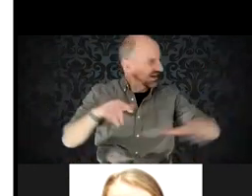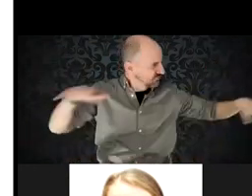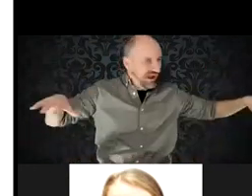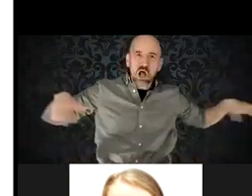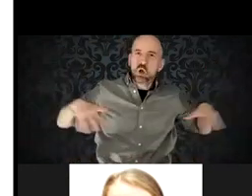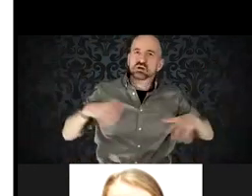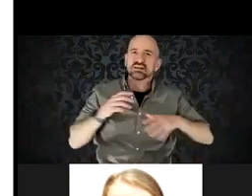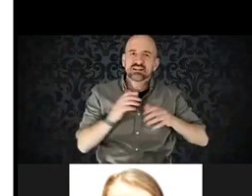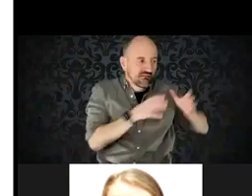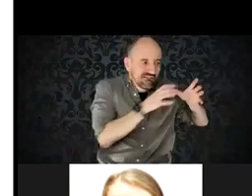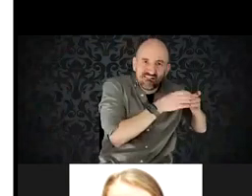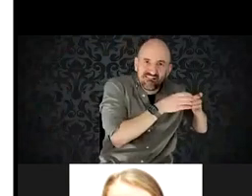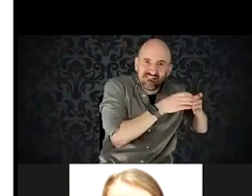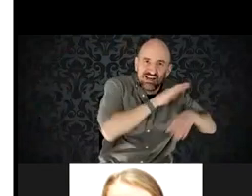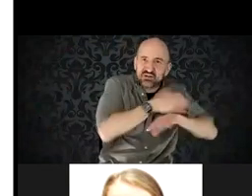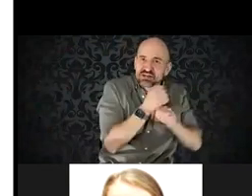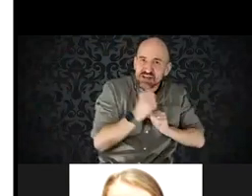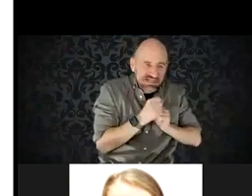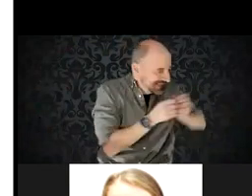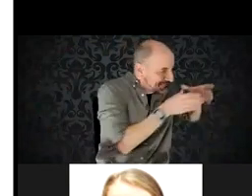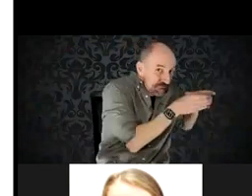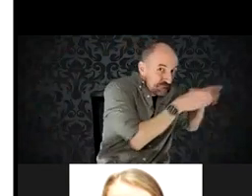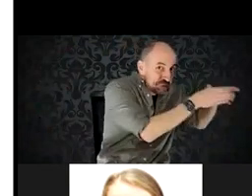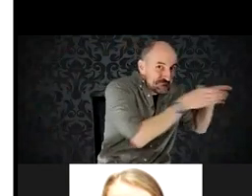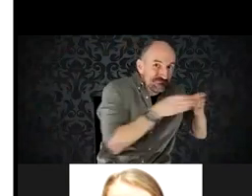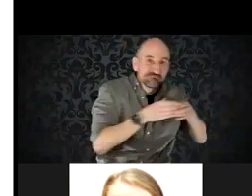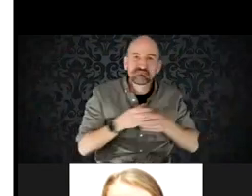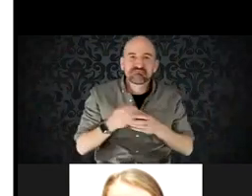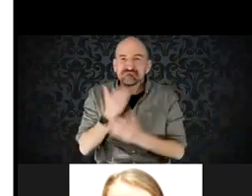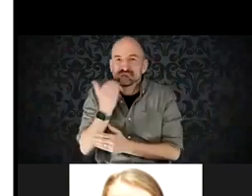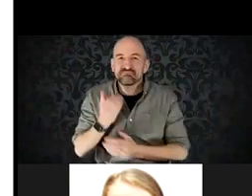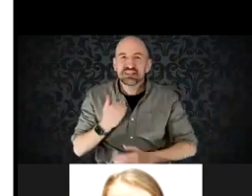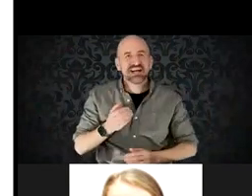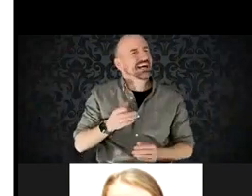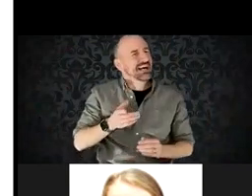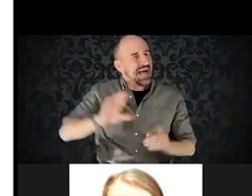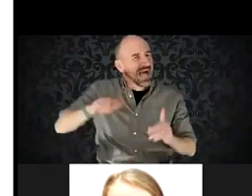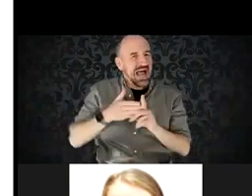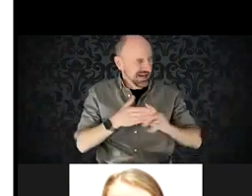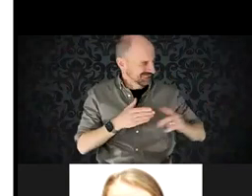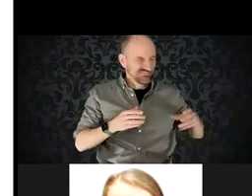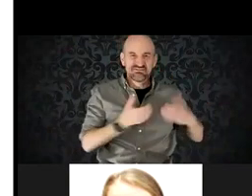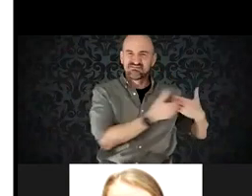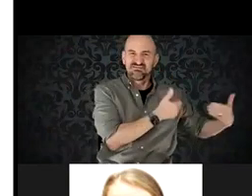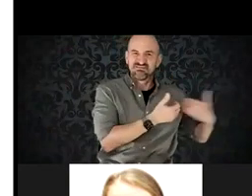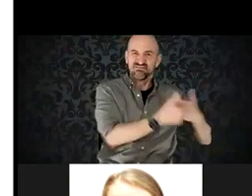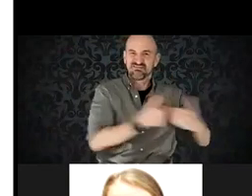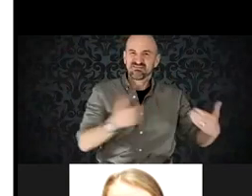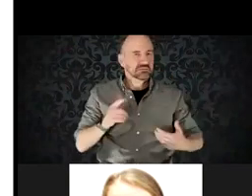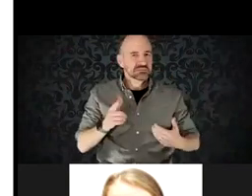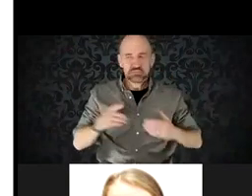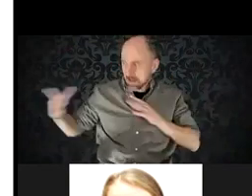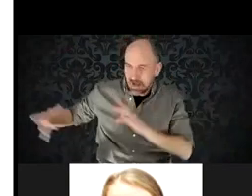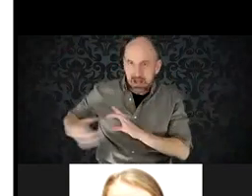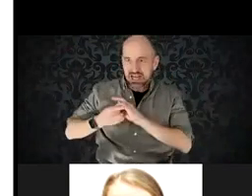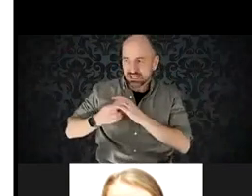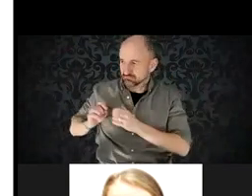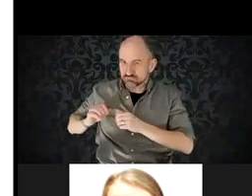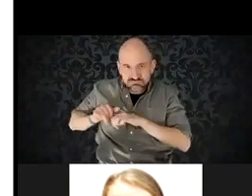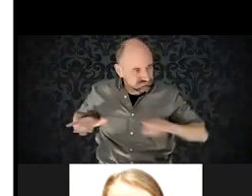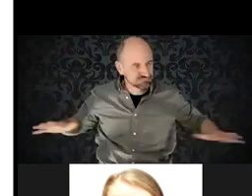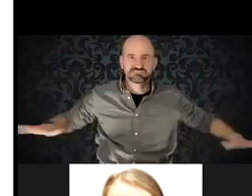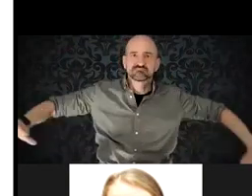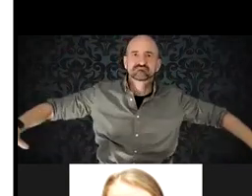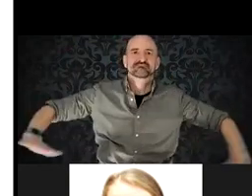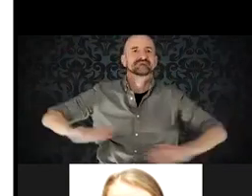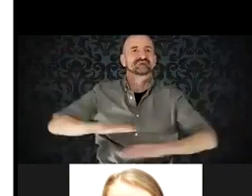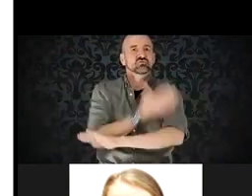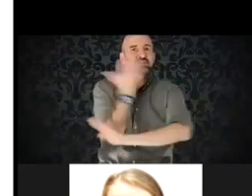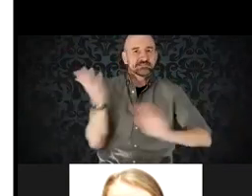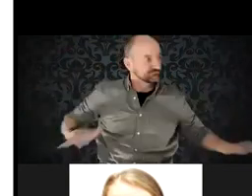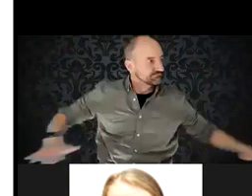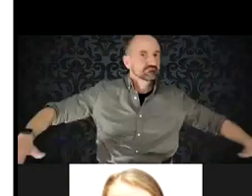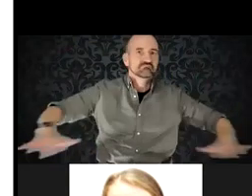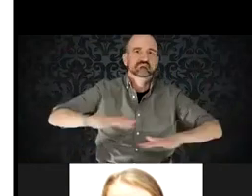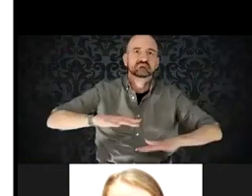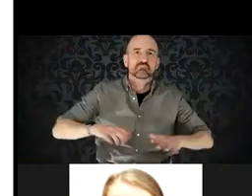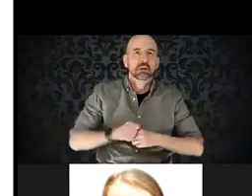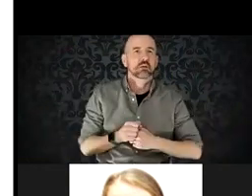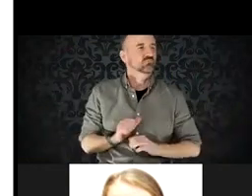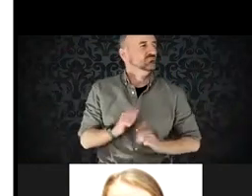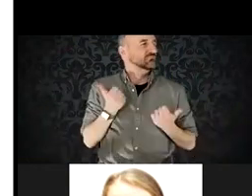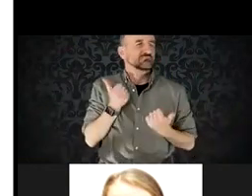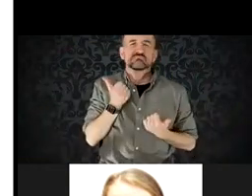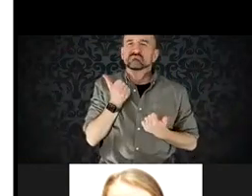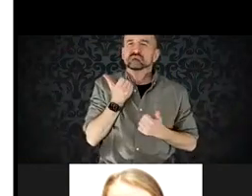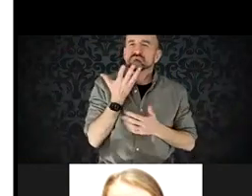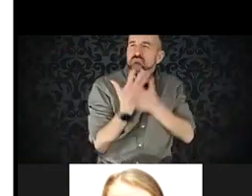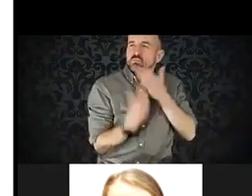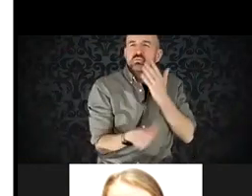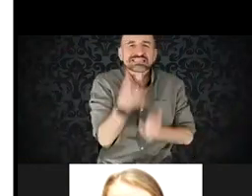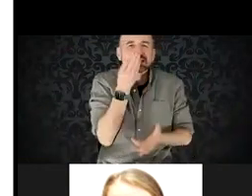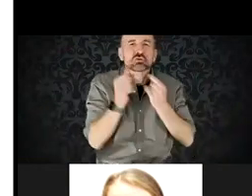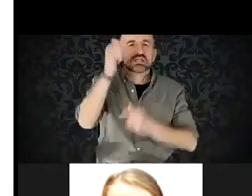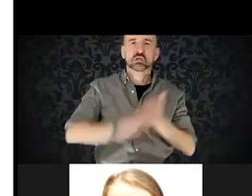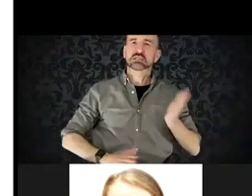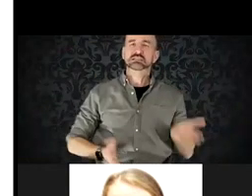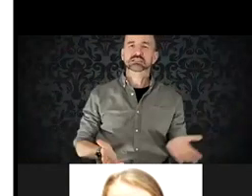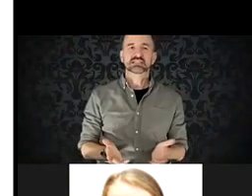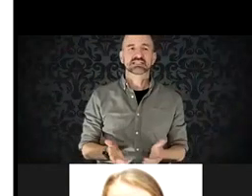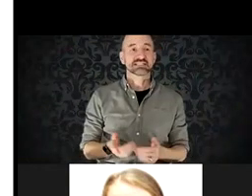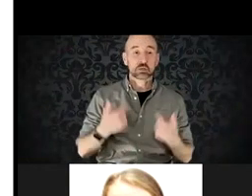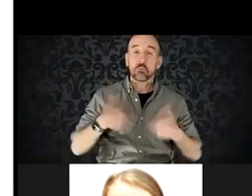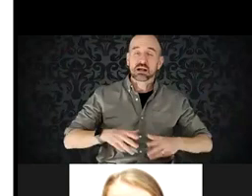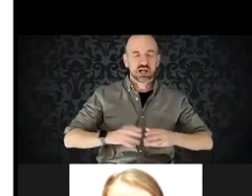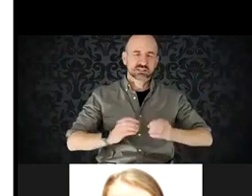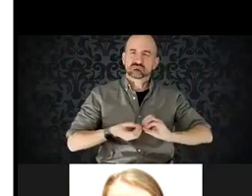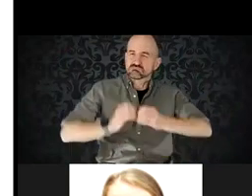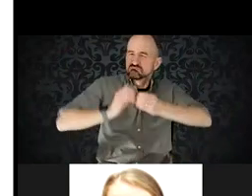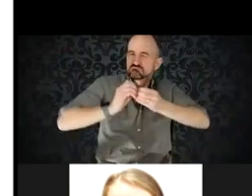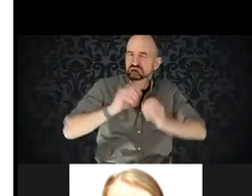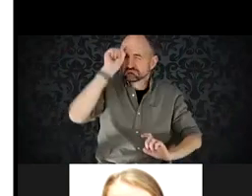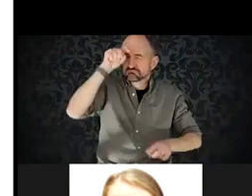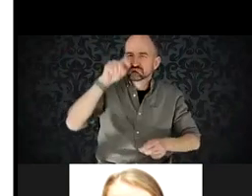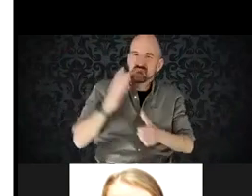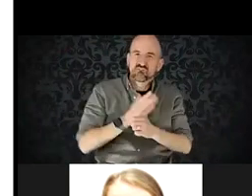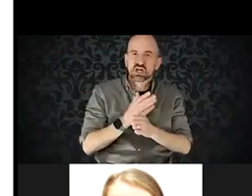that extends, best way to